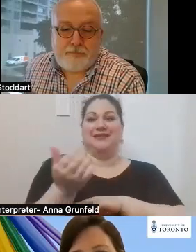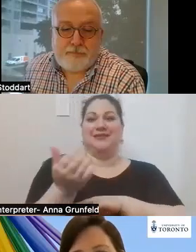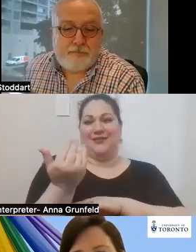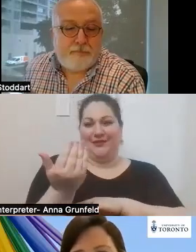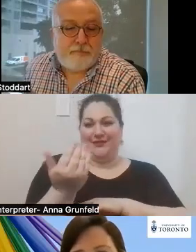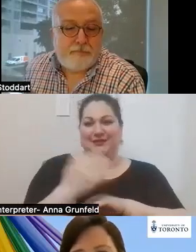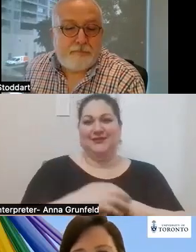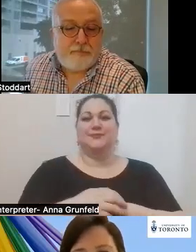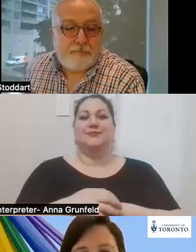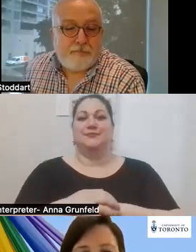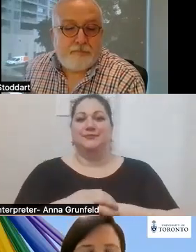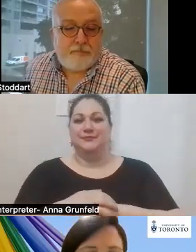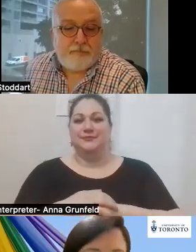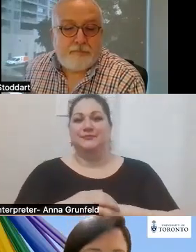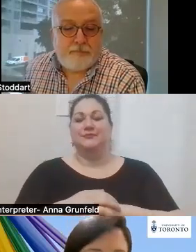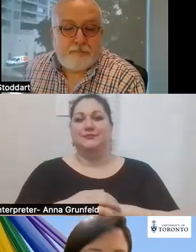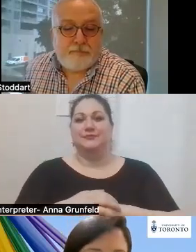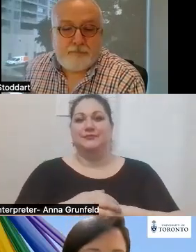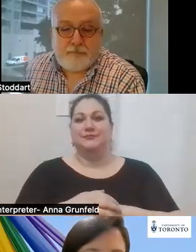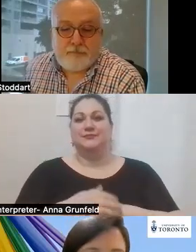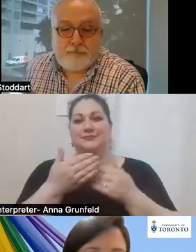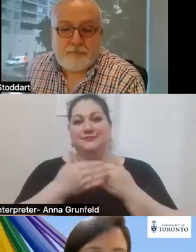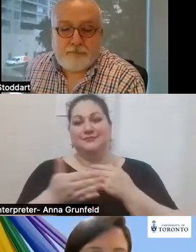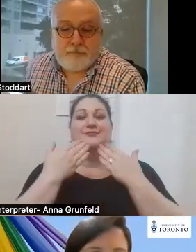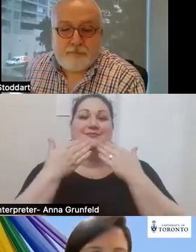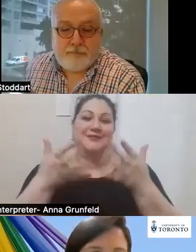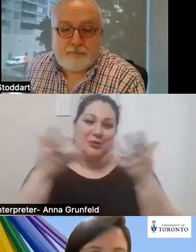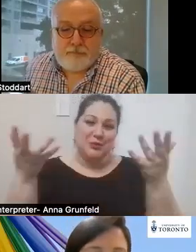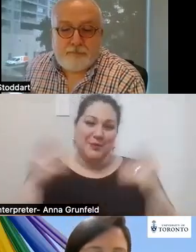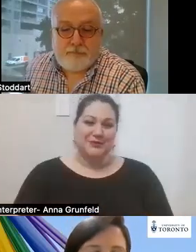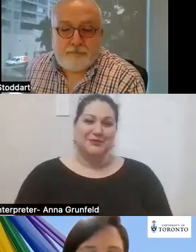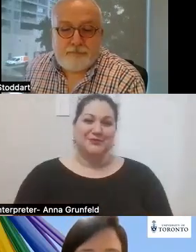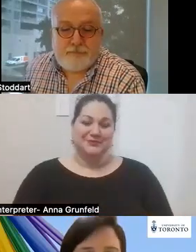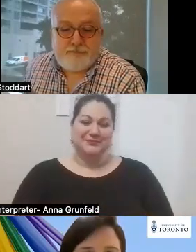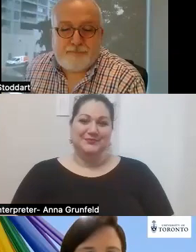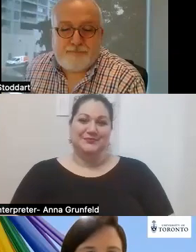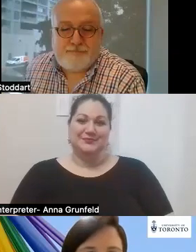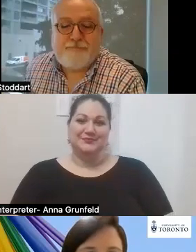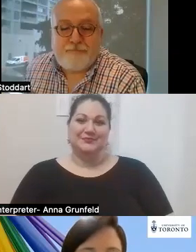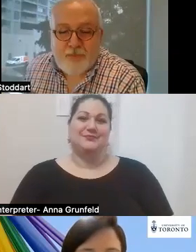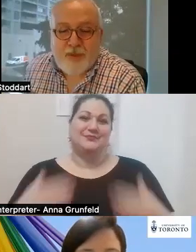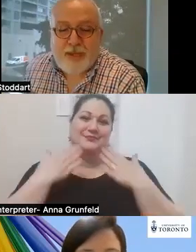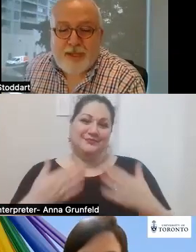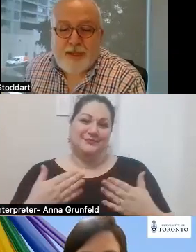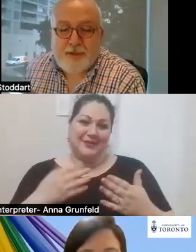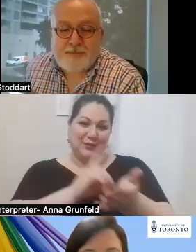the conference and thanks so much everyone for attending today and thank you, Dr. Stoddart. Thank you.